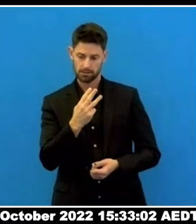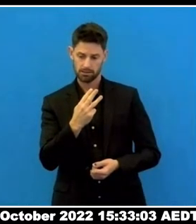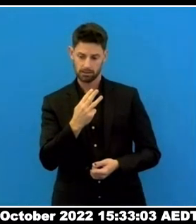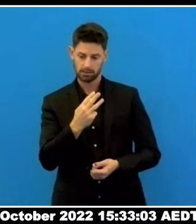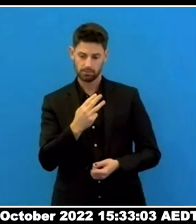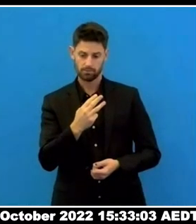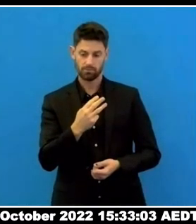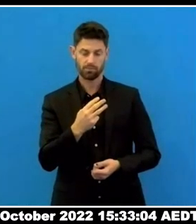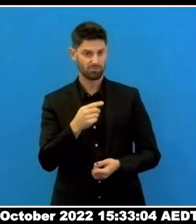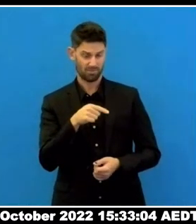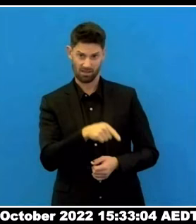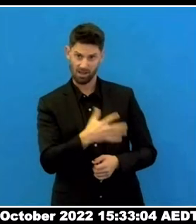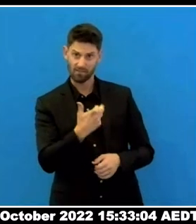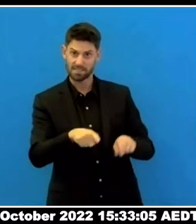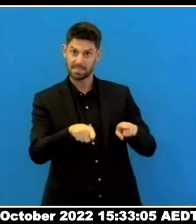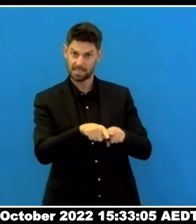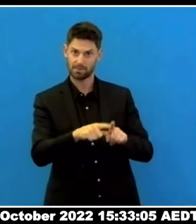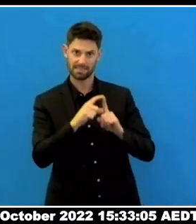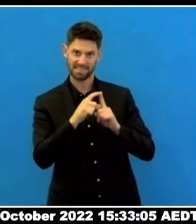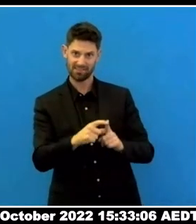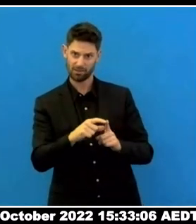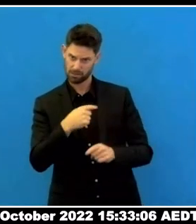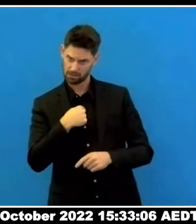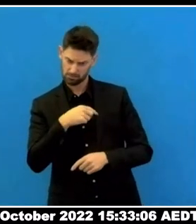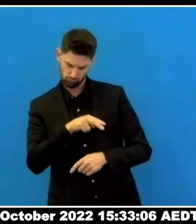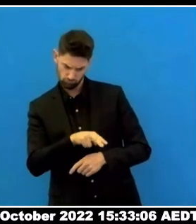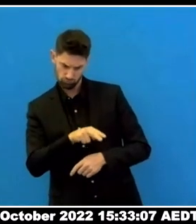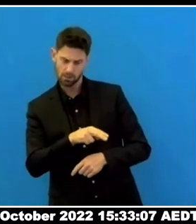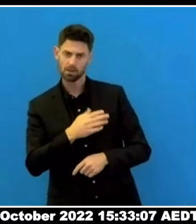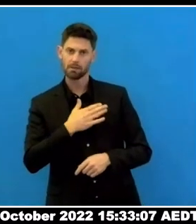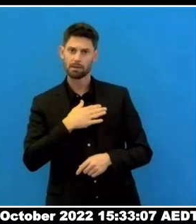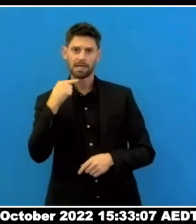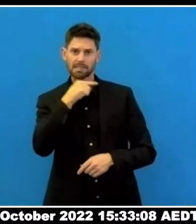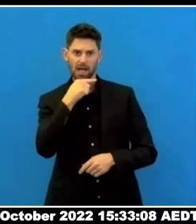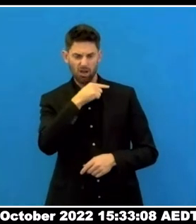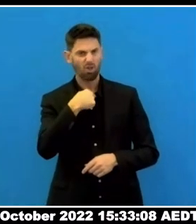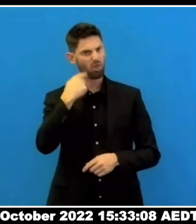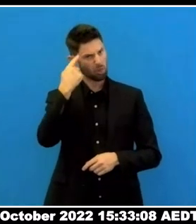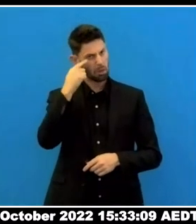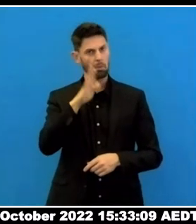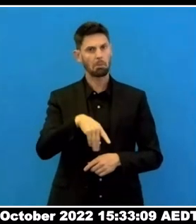having this difficulty, but I don't know, I was thinking he is like my other children.